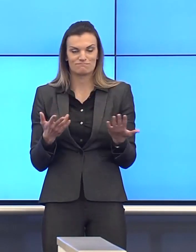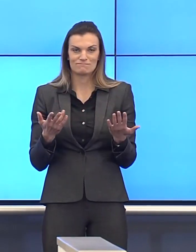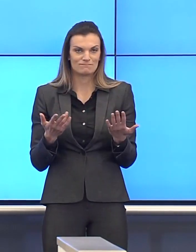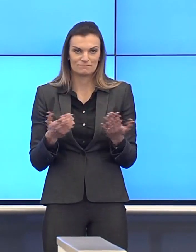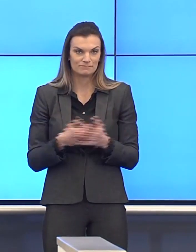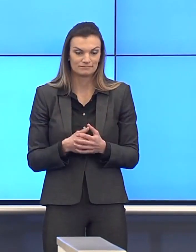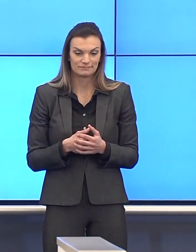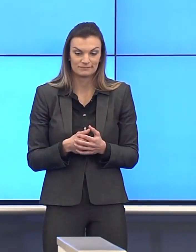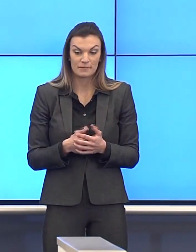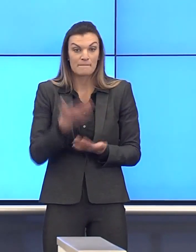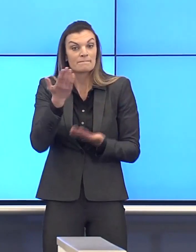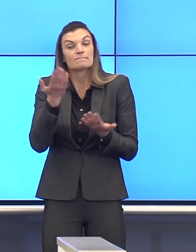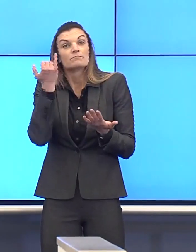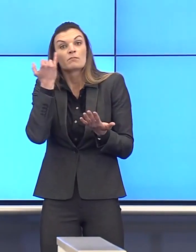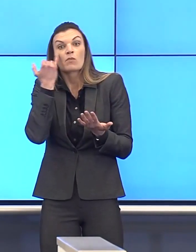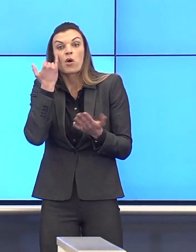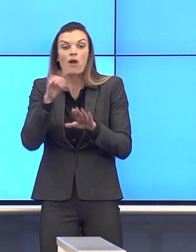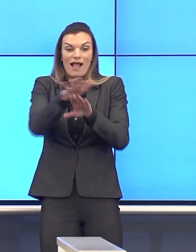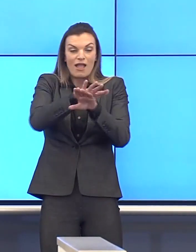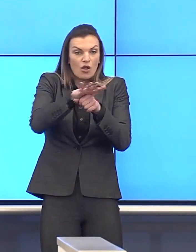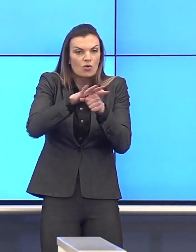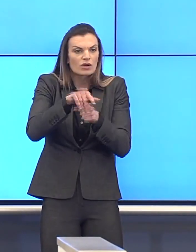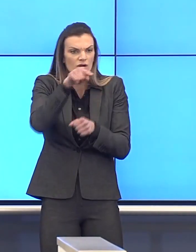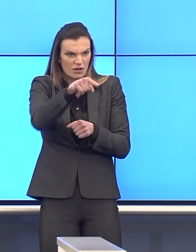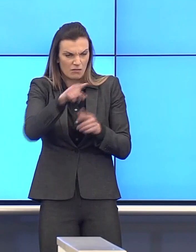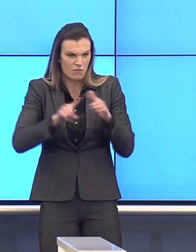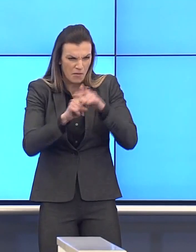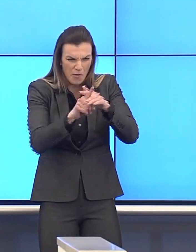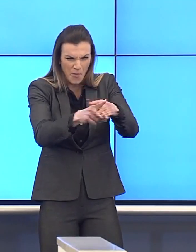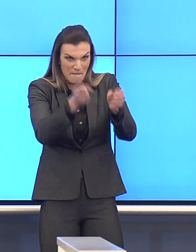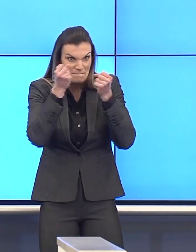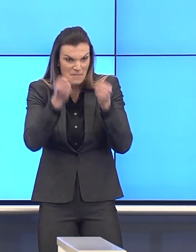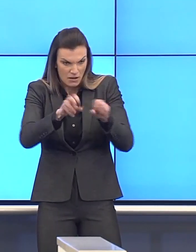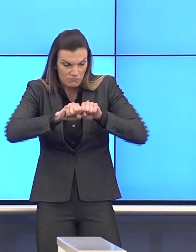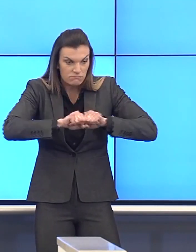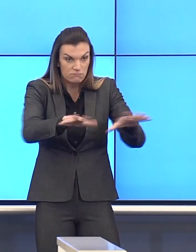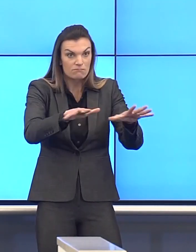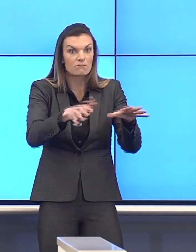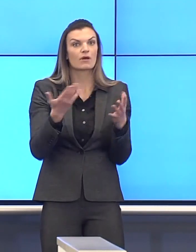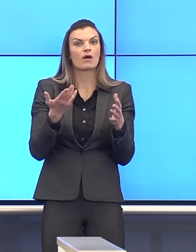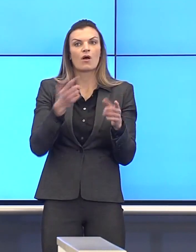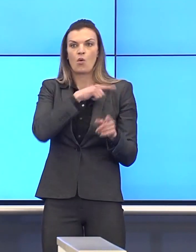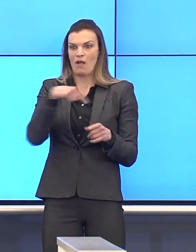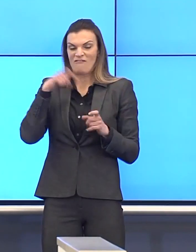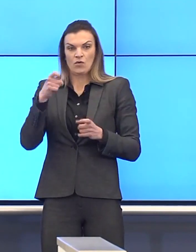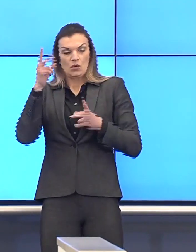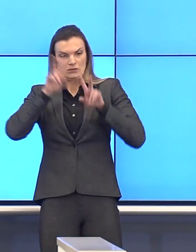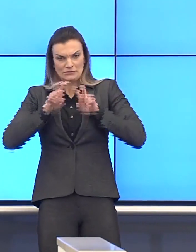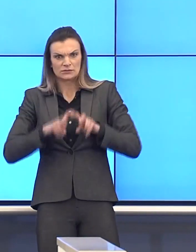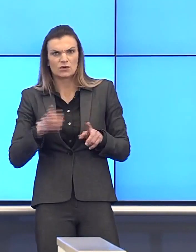I CAN SAY, FOR EXAMPLE, WE MAY SEE A CERTAIN LEVEL OF CASES IN A PARTICULAR REGION, BUT YOU HAVE TO DIVE IN.